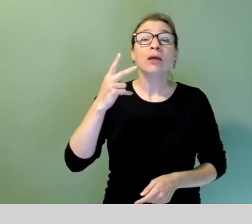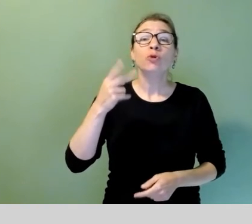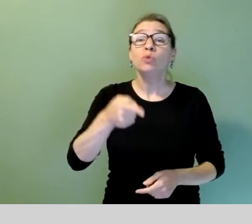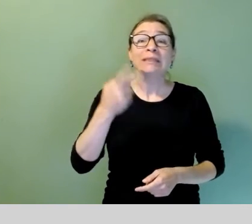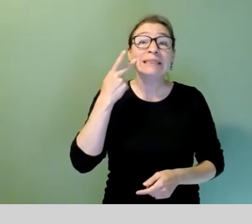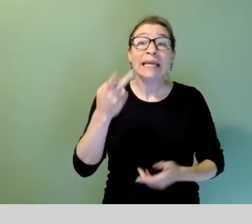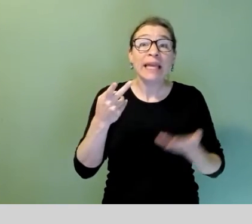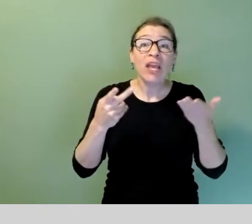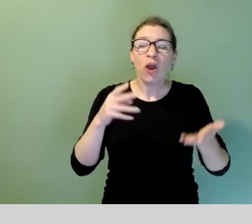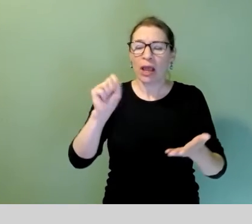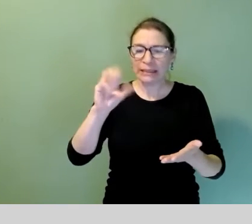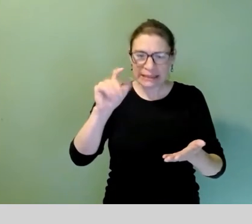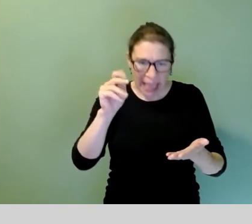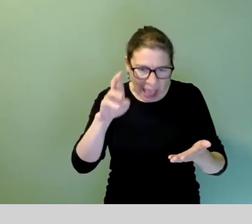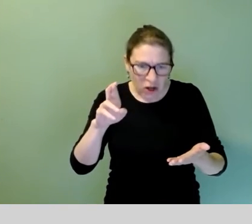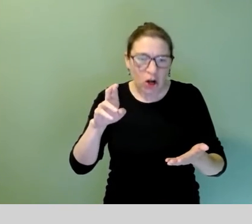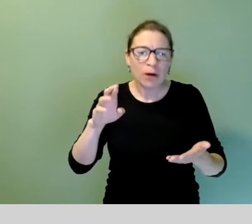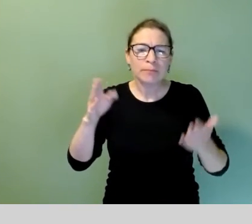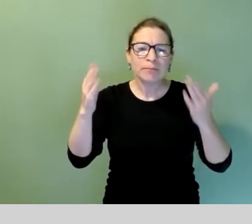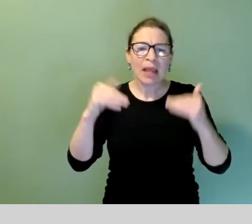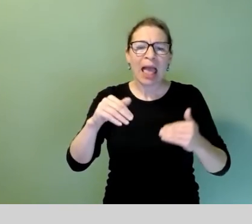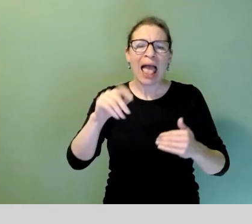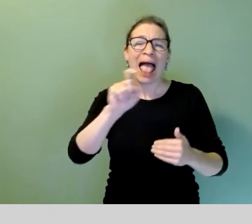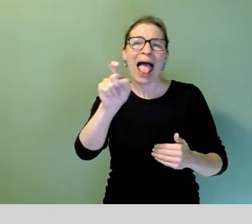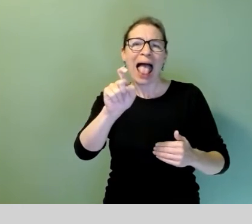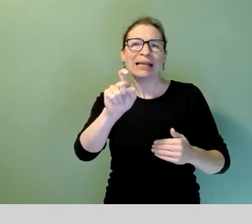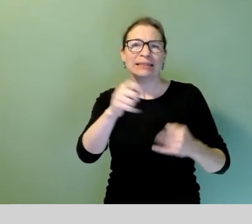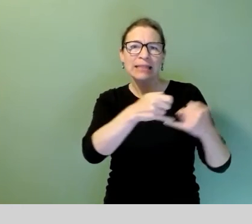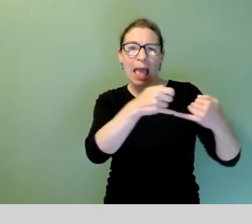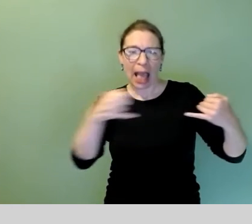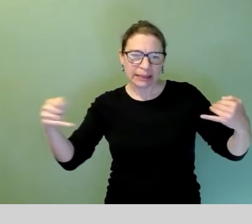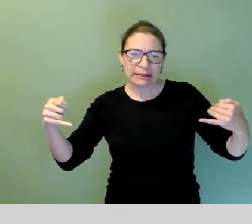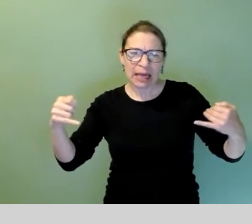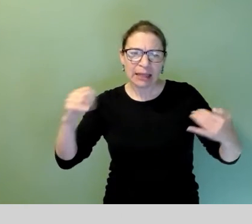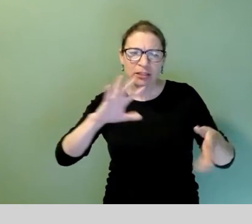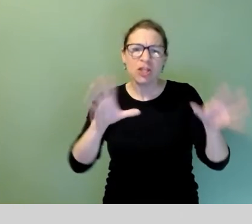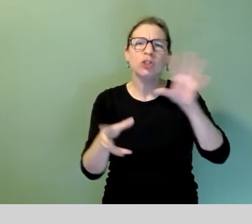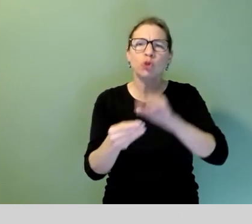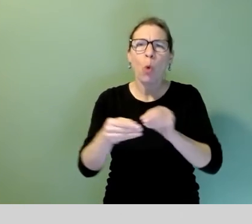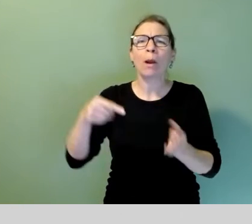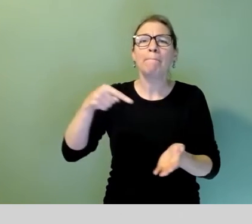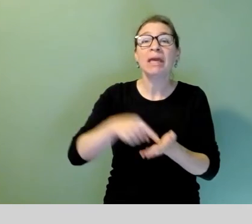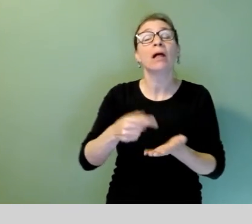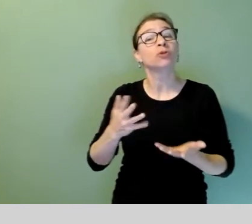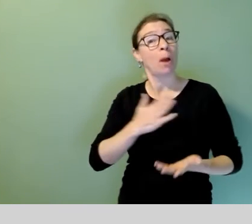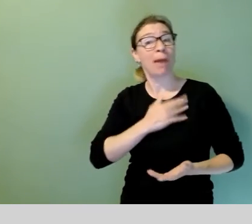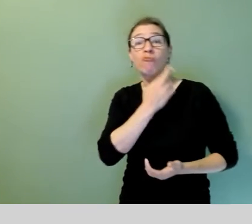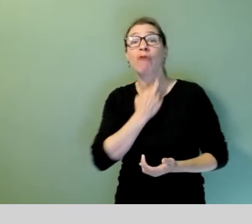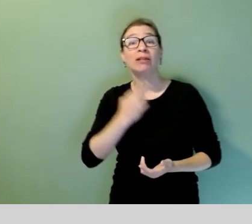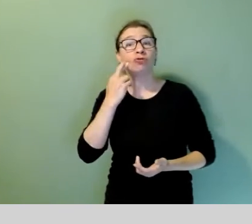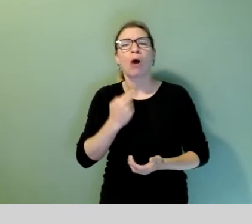When plotting on the X axis, the total bill. So this is basically what was the final amount the customers paid.